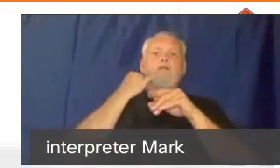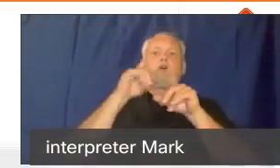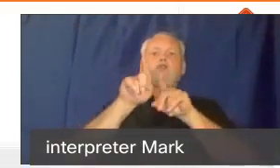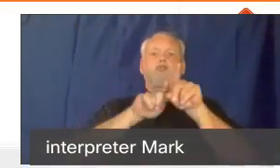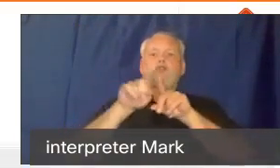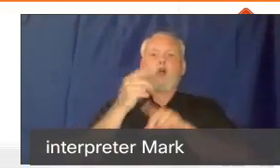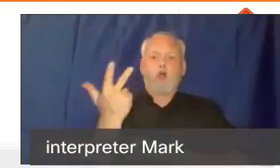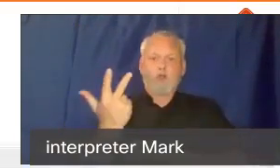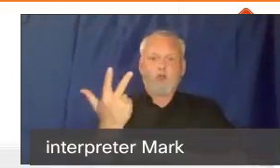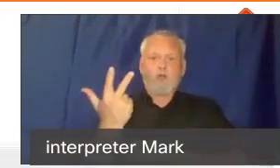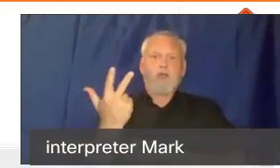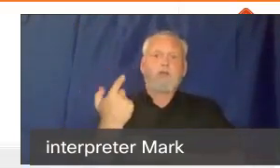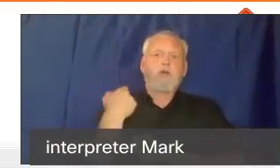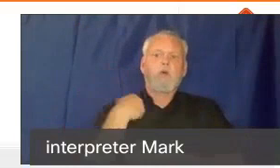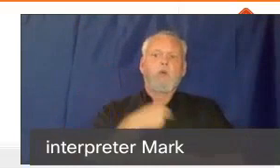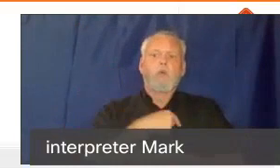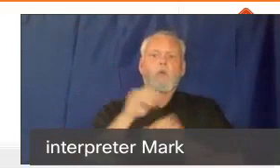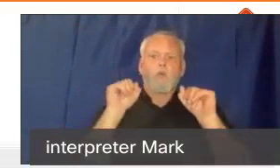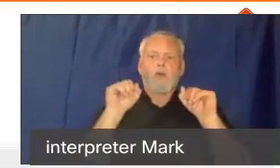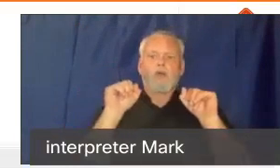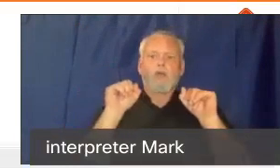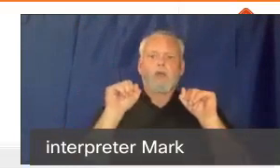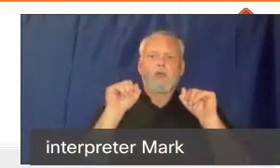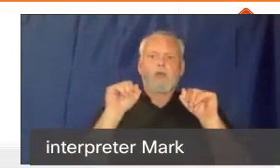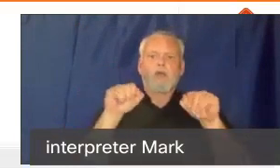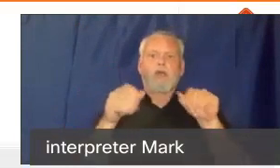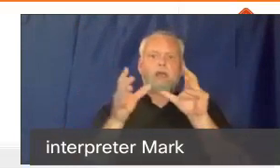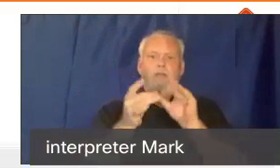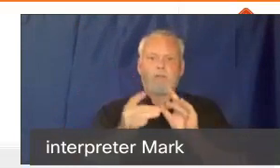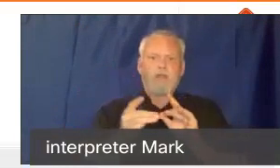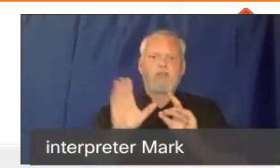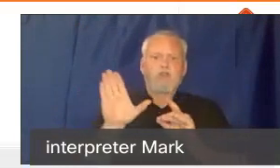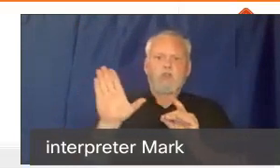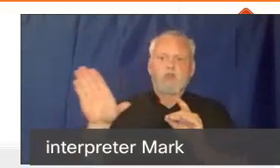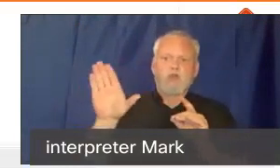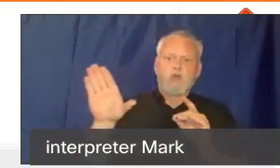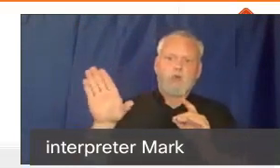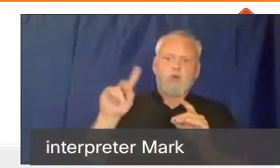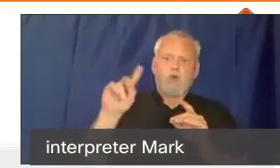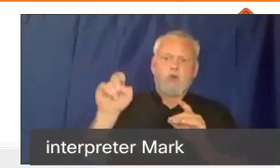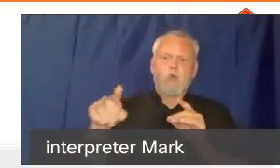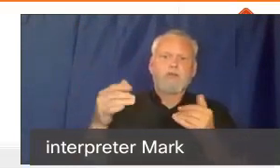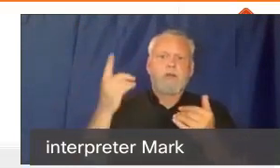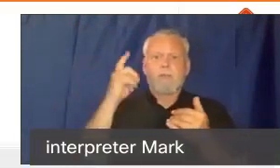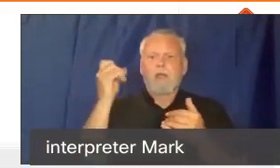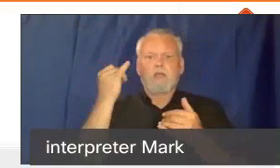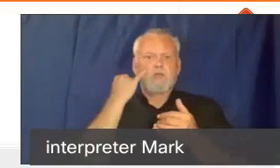So, we could, we could, and you can mention your your question because we see many people. We are like, and.